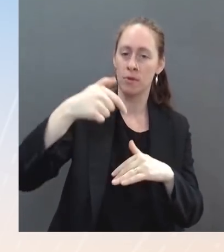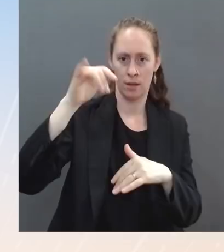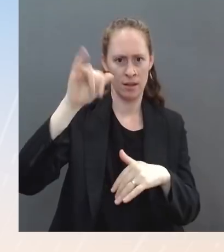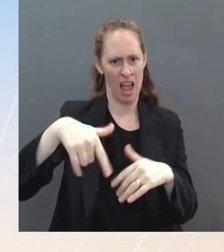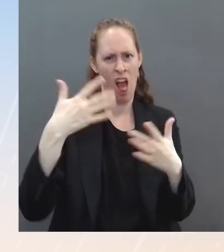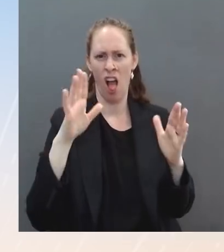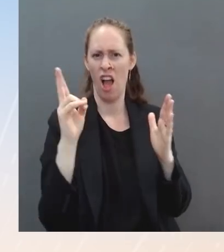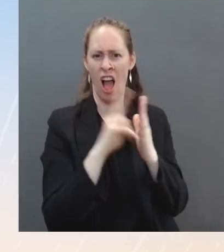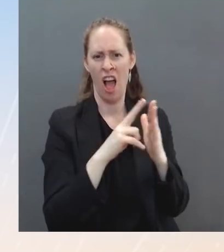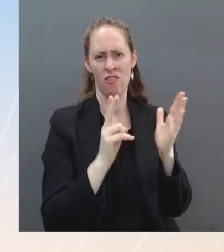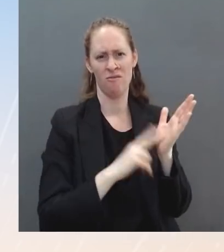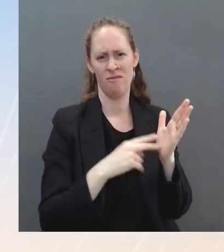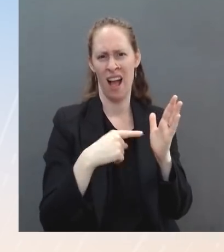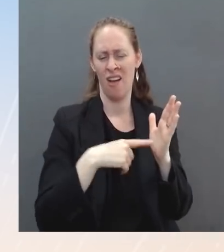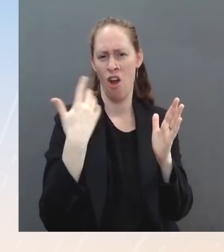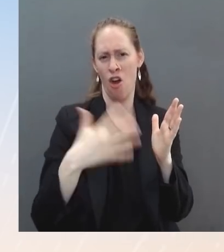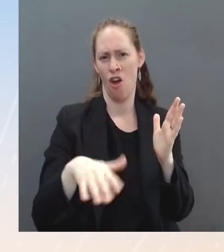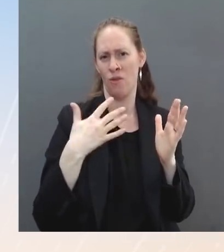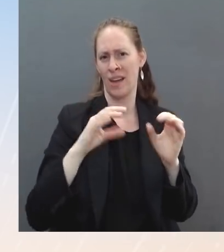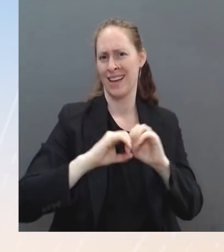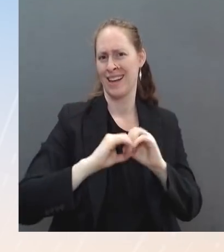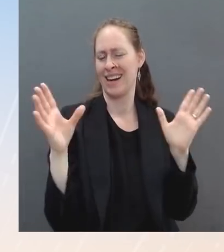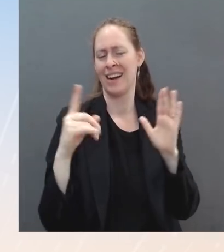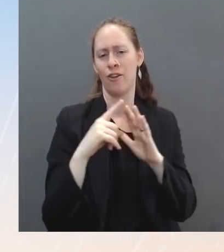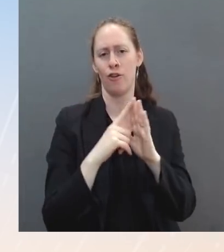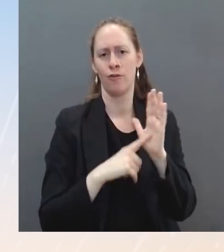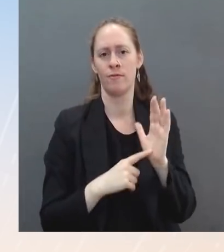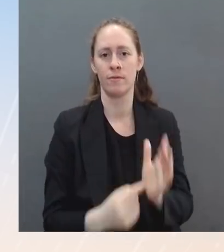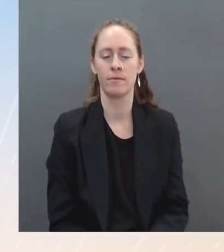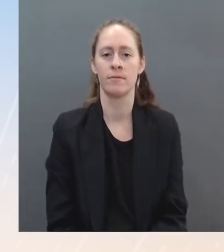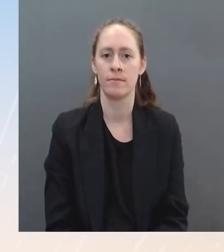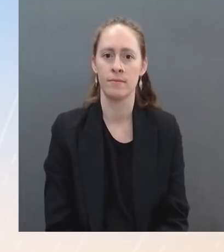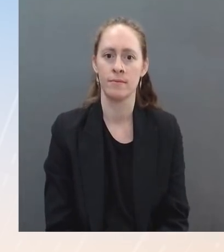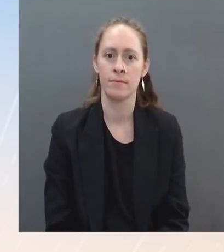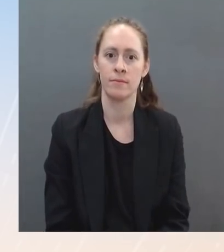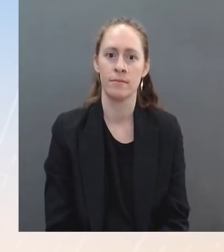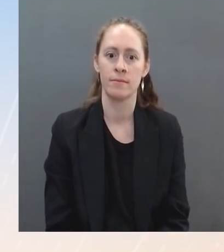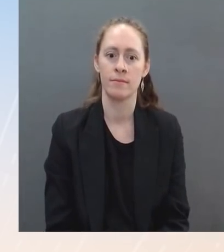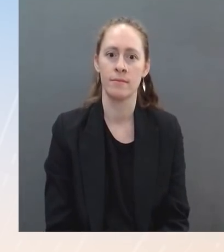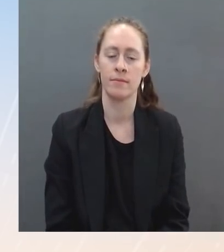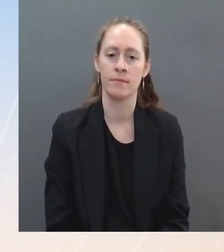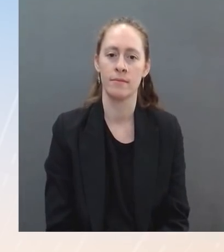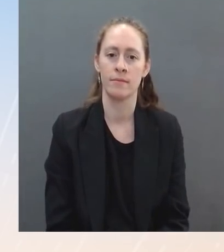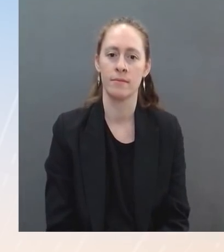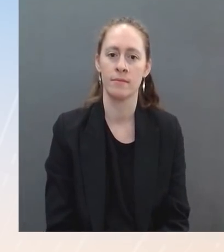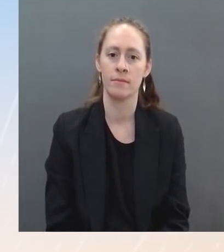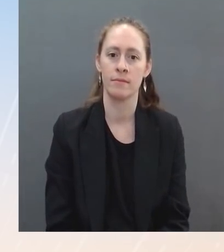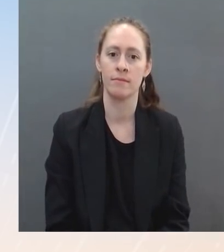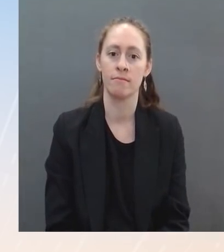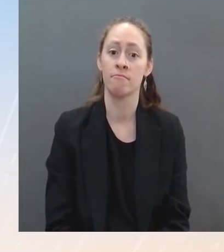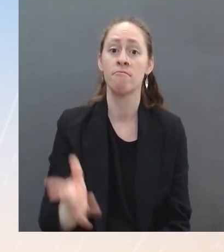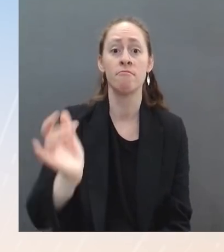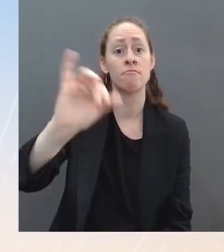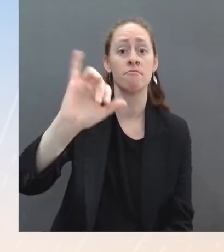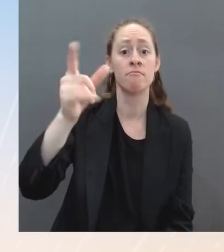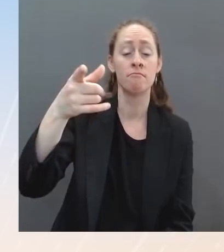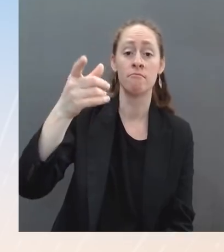and number two, companies can always rescind their leases or transfer their leases as well. So they can -- they can --